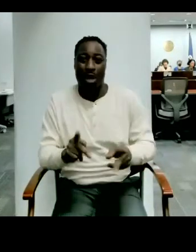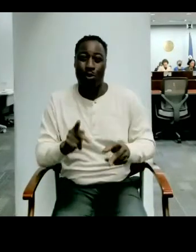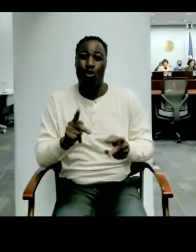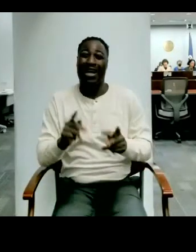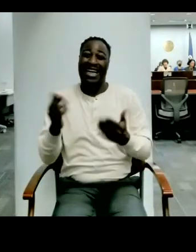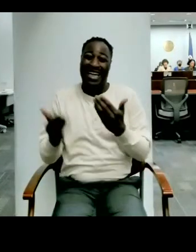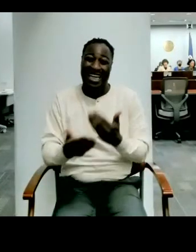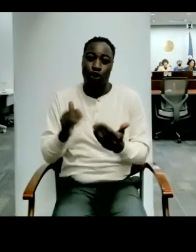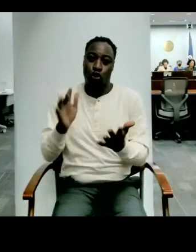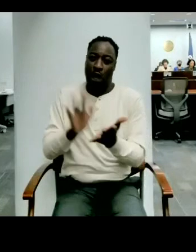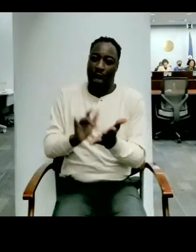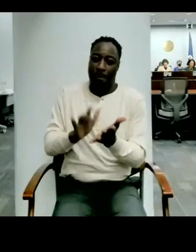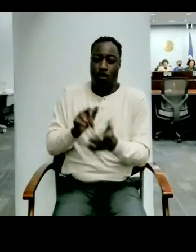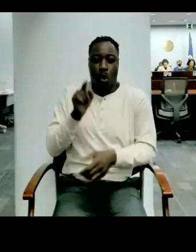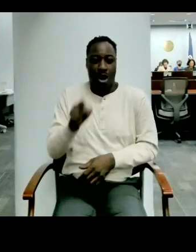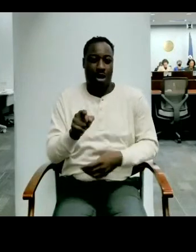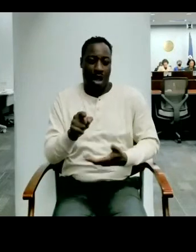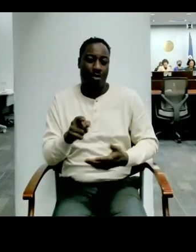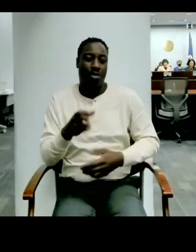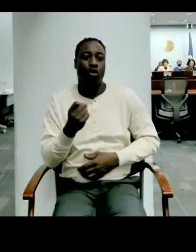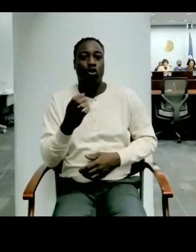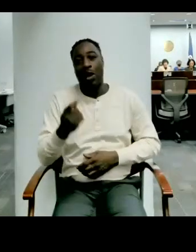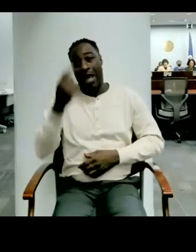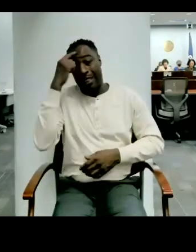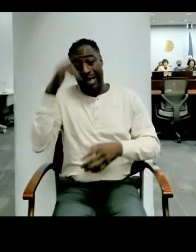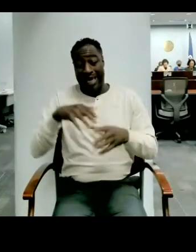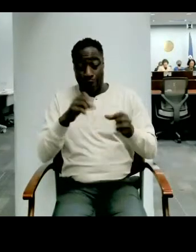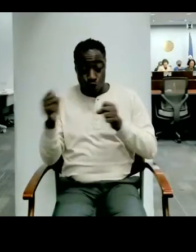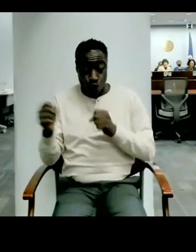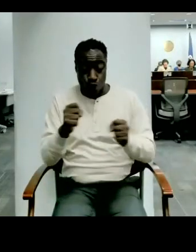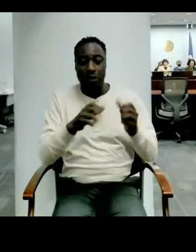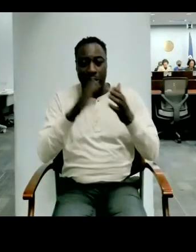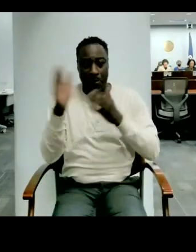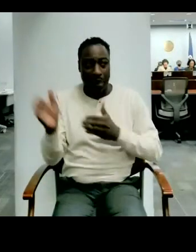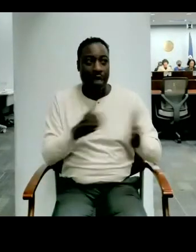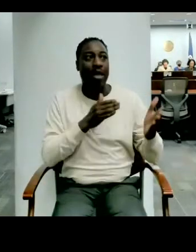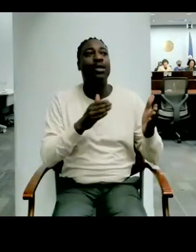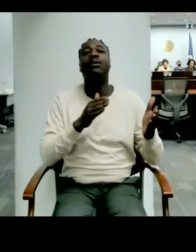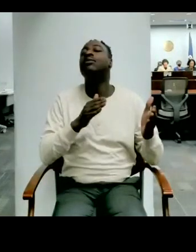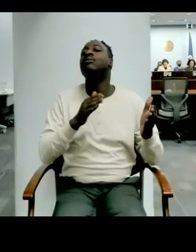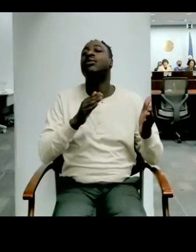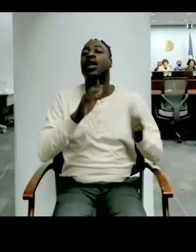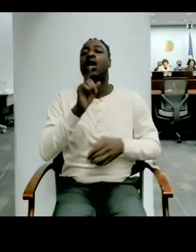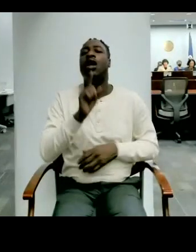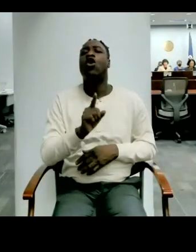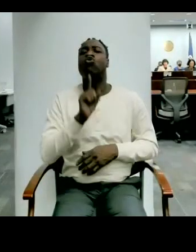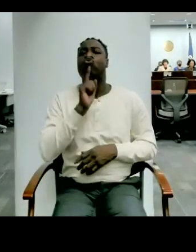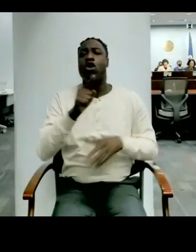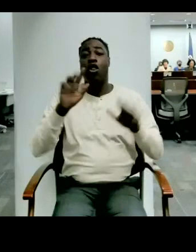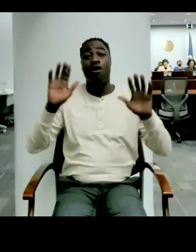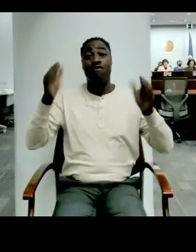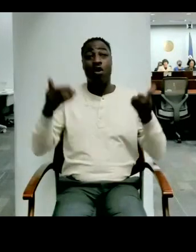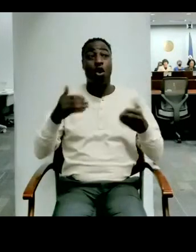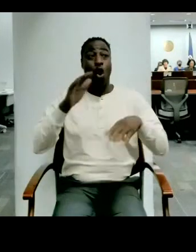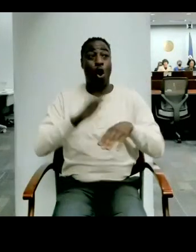So I think in the Strategic Plan um like a real focus on occupational